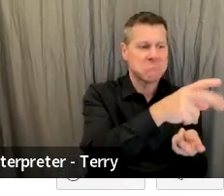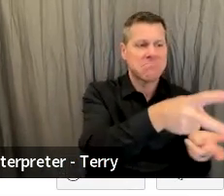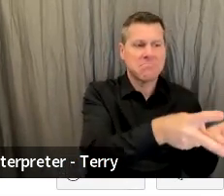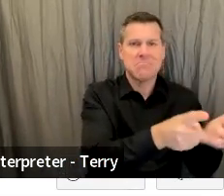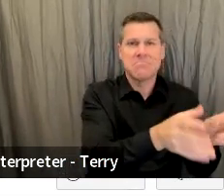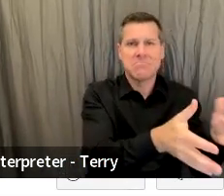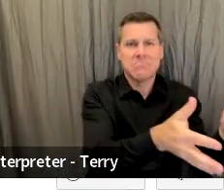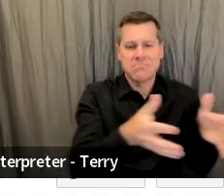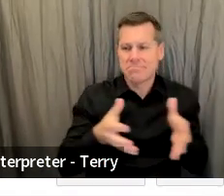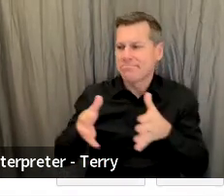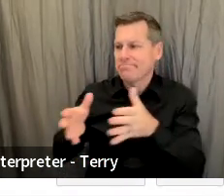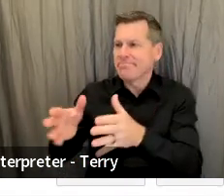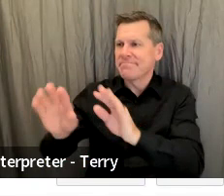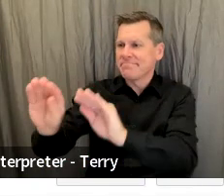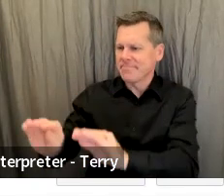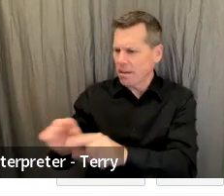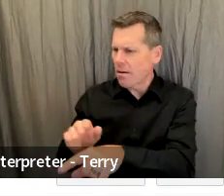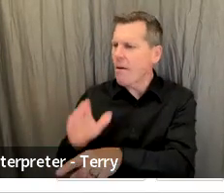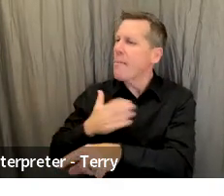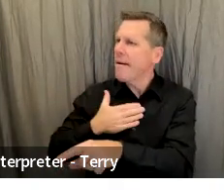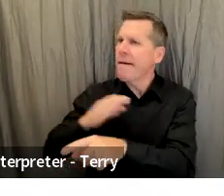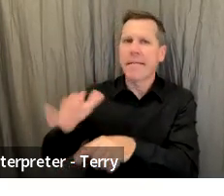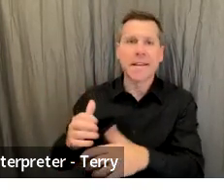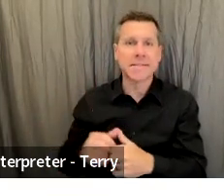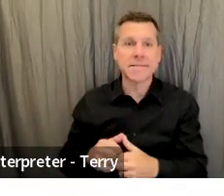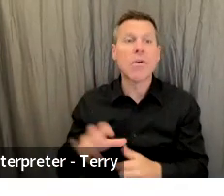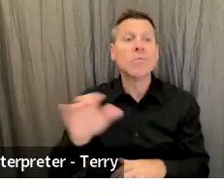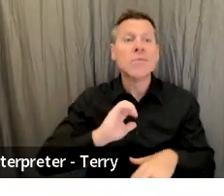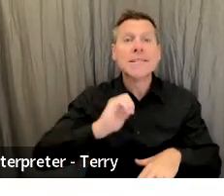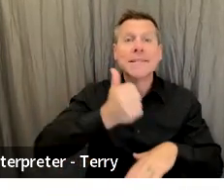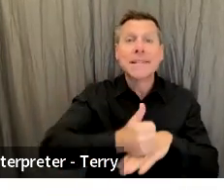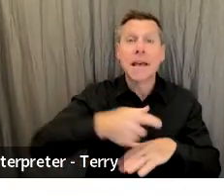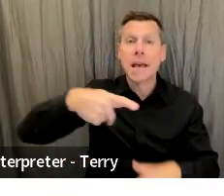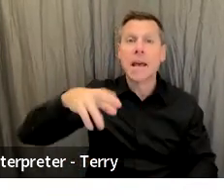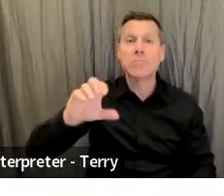a resource on how to set your pronouns in campus